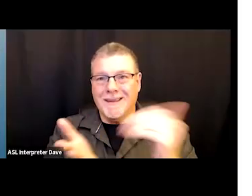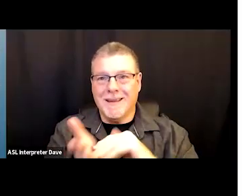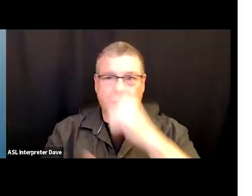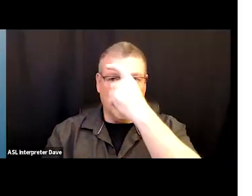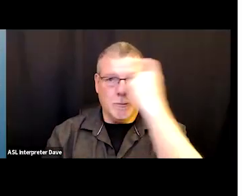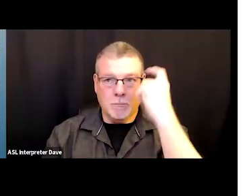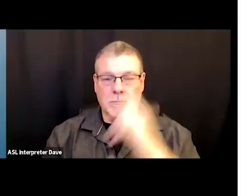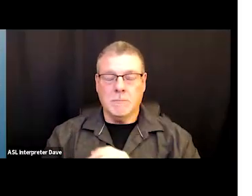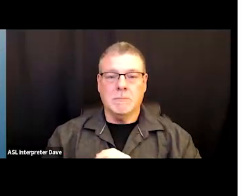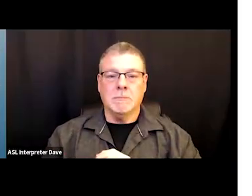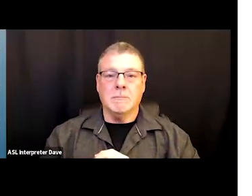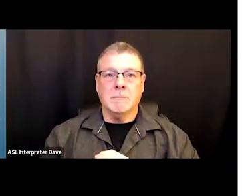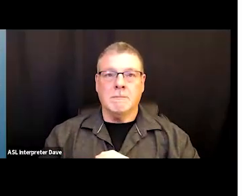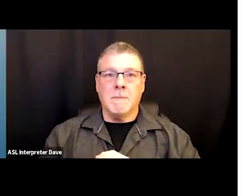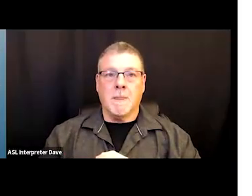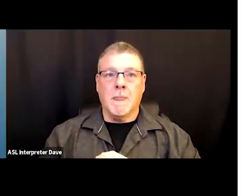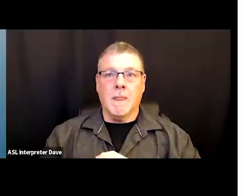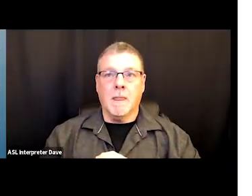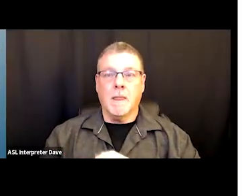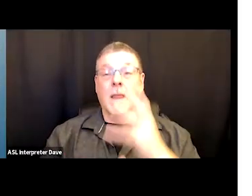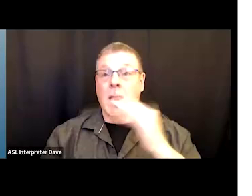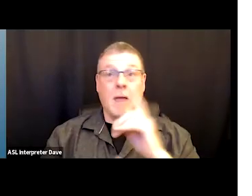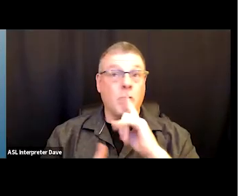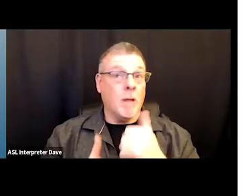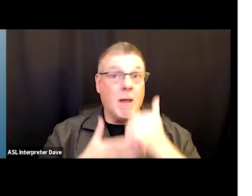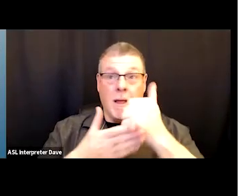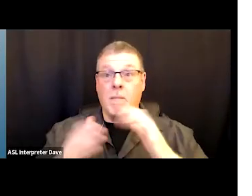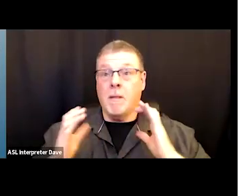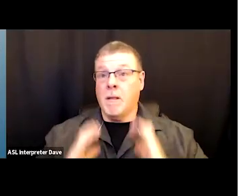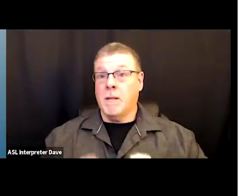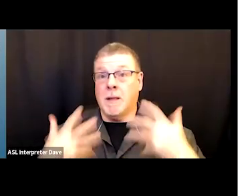and ultimately, help our clients heal.